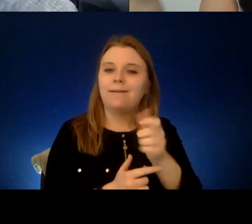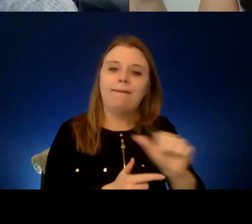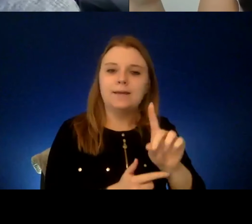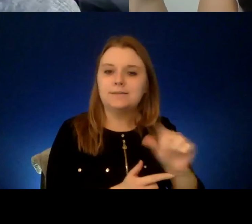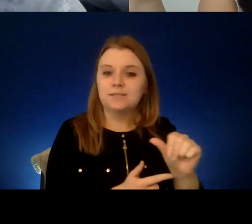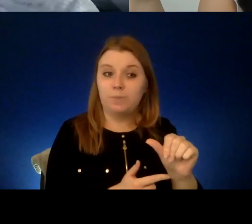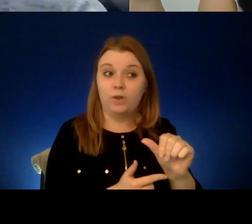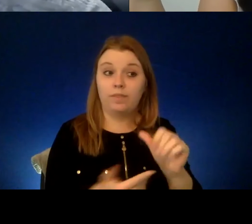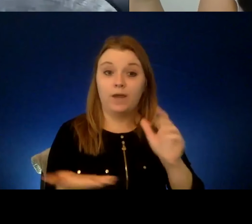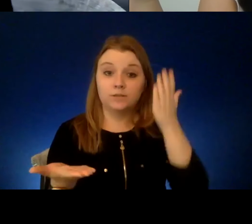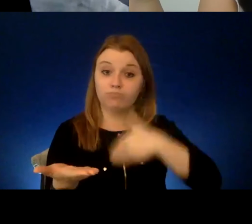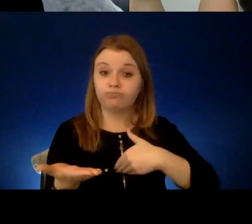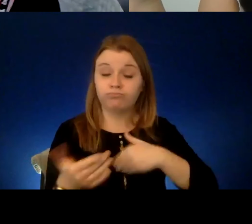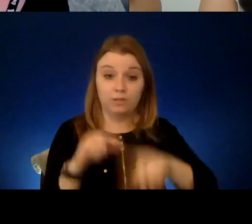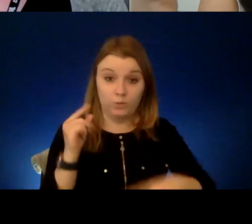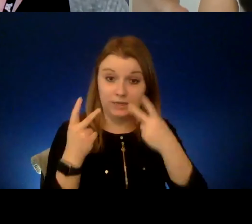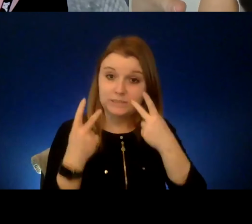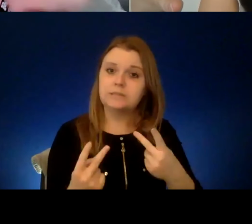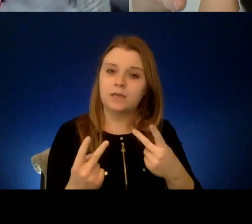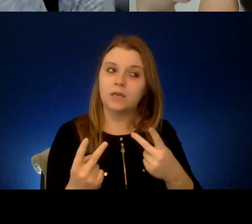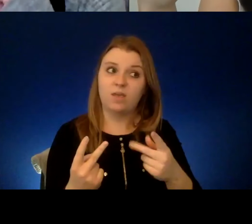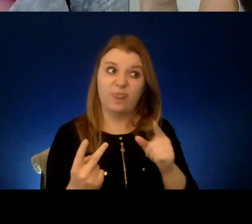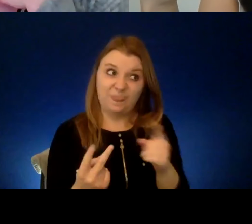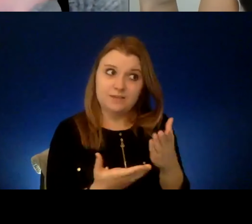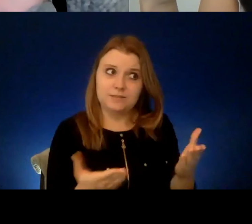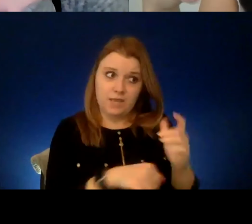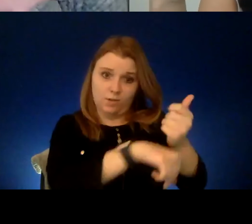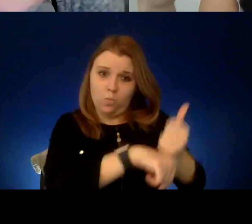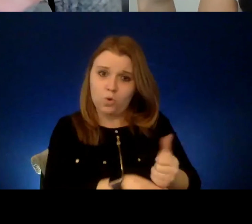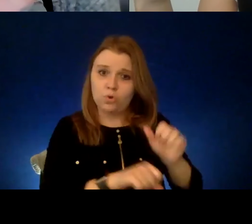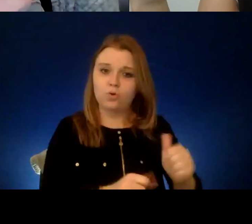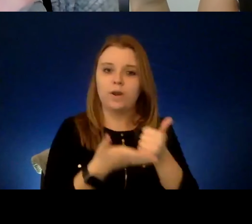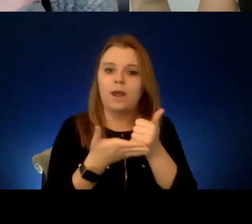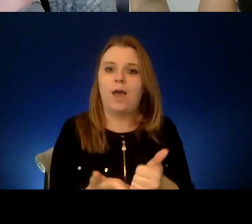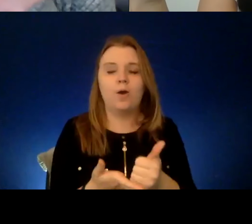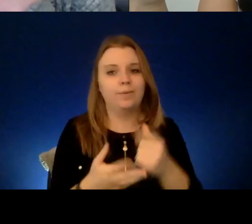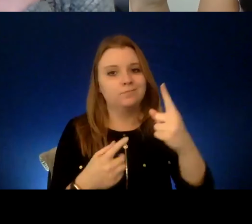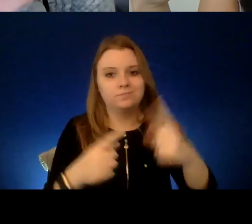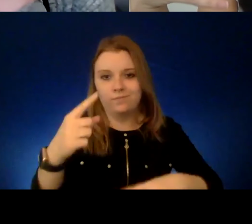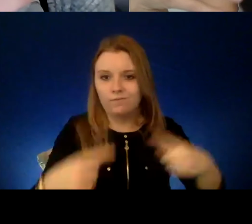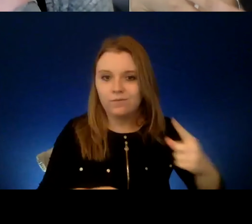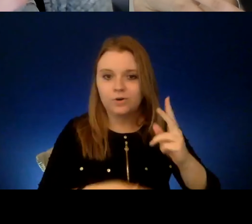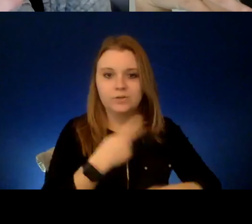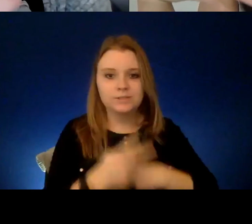most of these things can be helpful for a lot of different types of disabilities